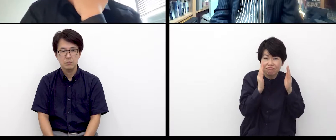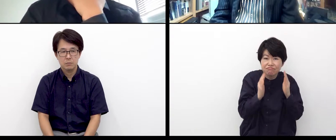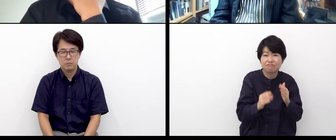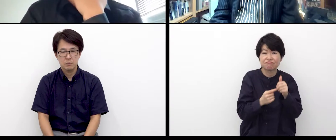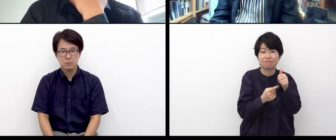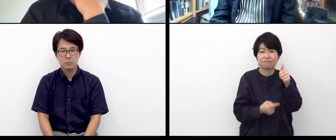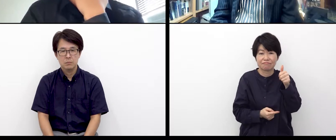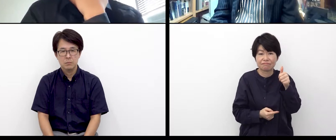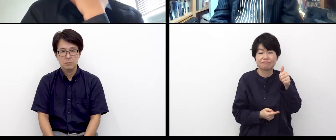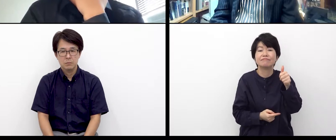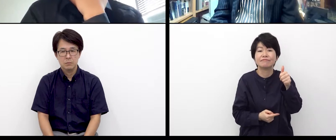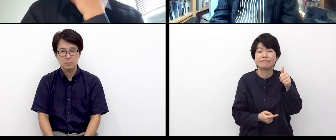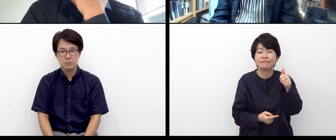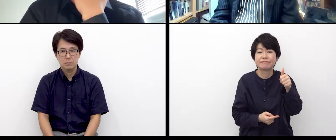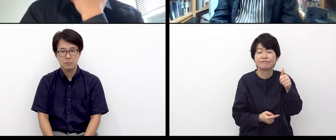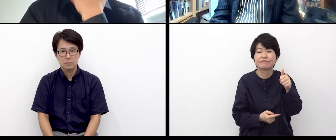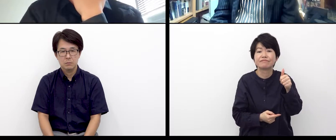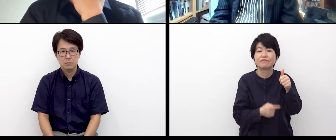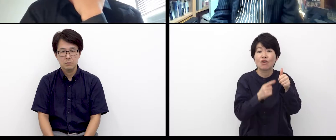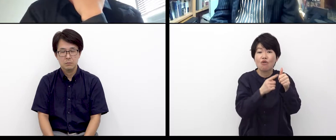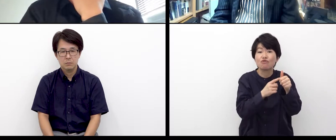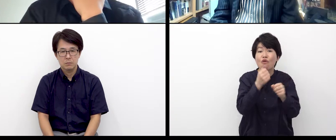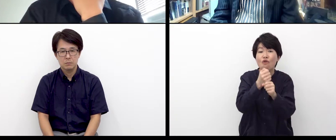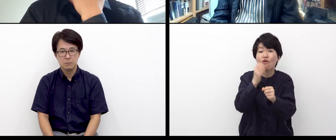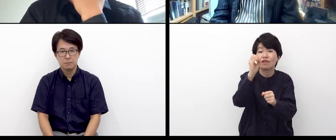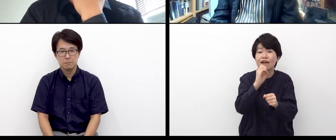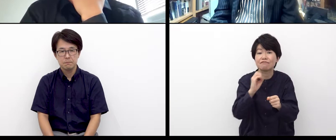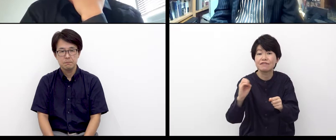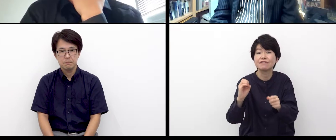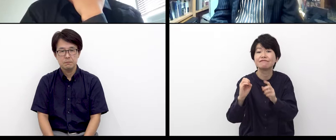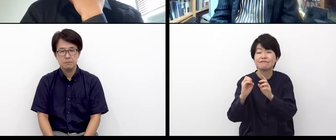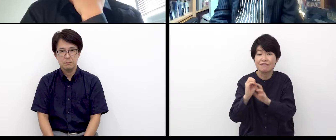After his work has been found, now